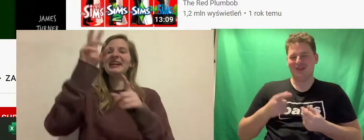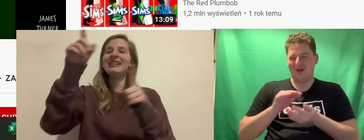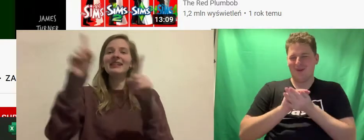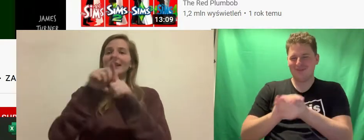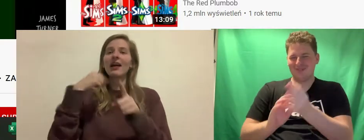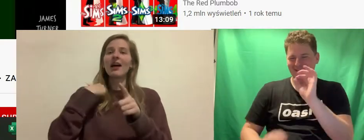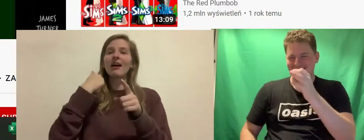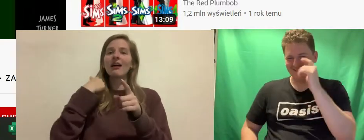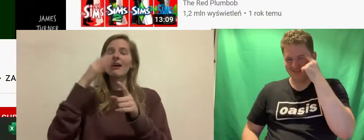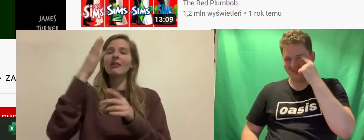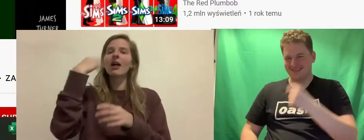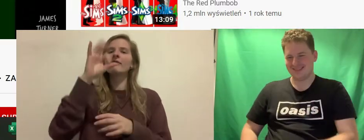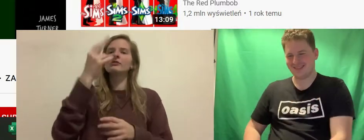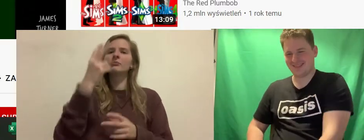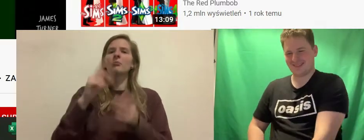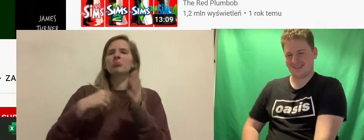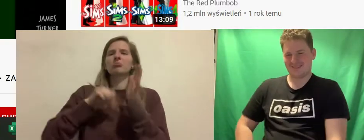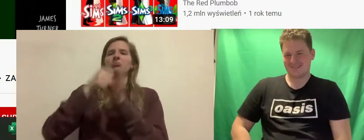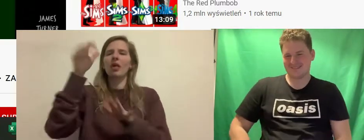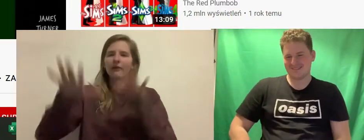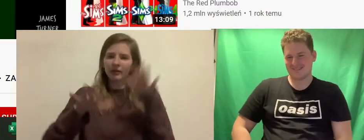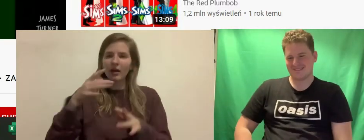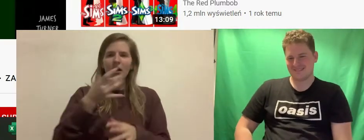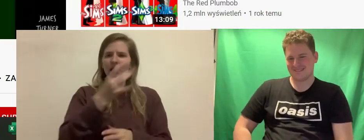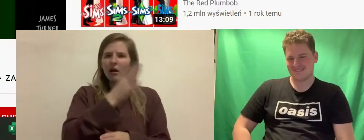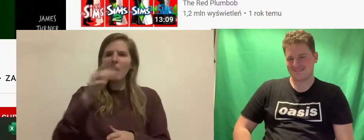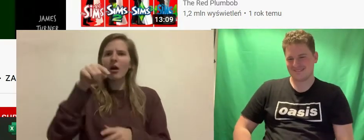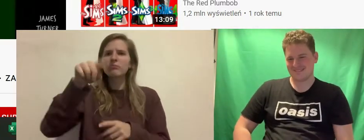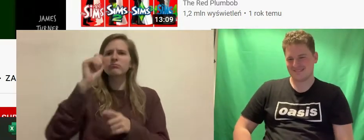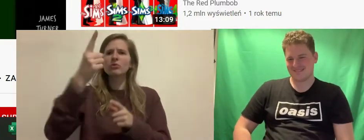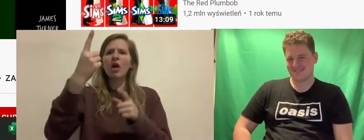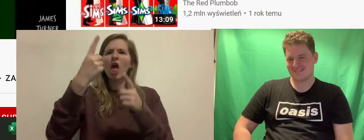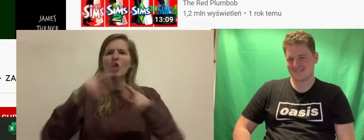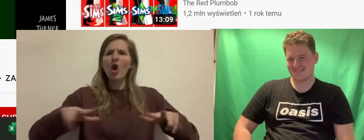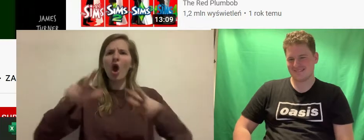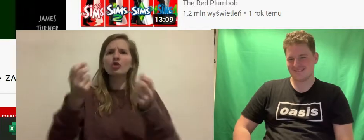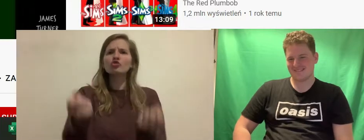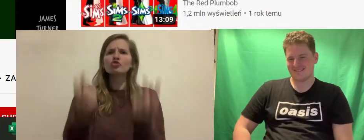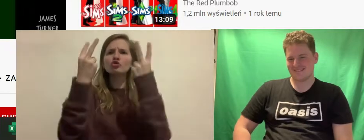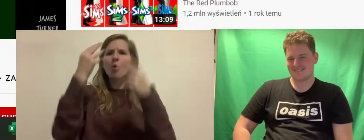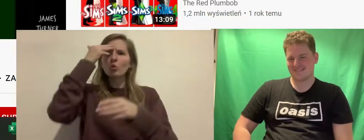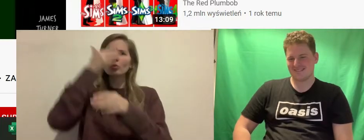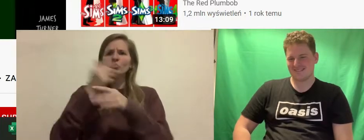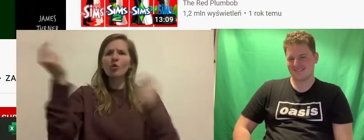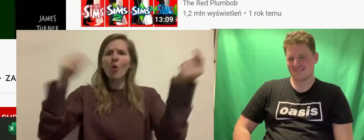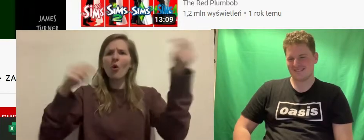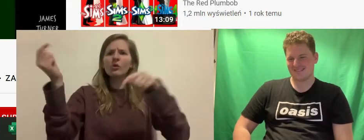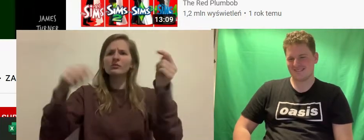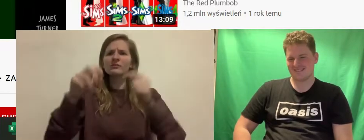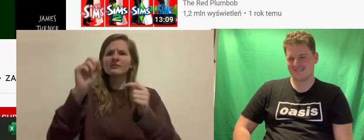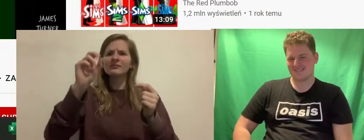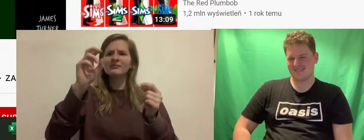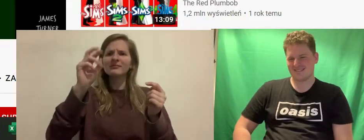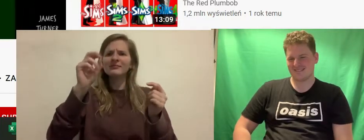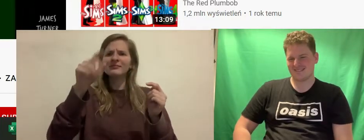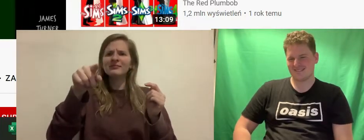K: and not only that, you also remember families where there are a lot of ghosts?